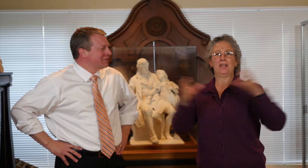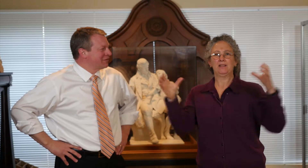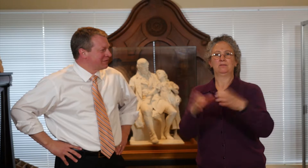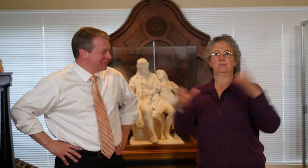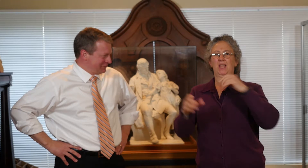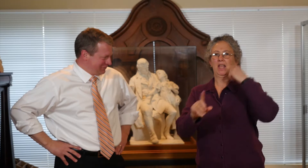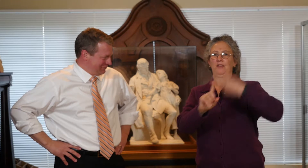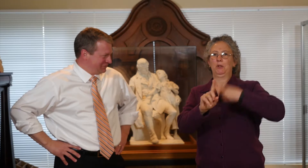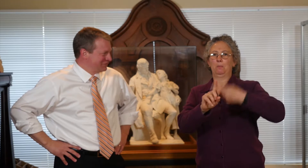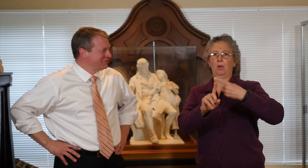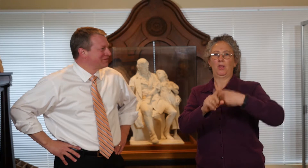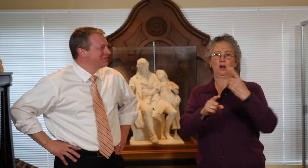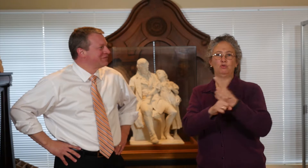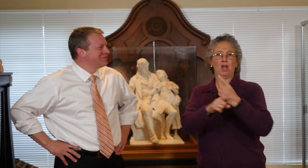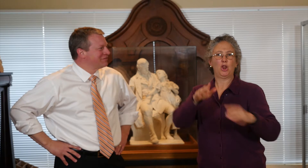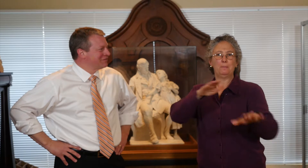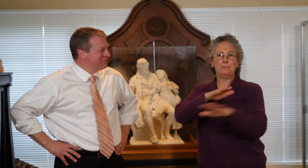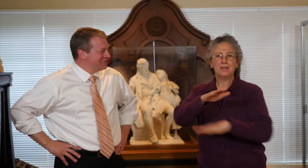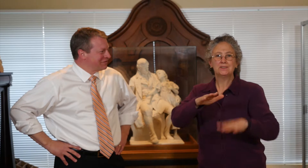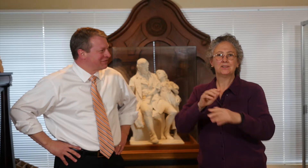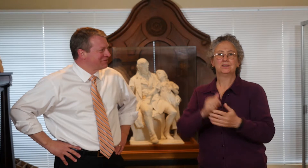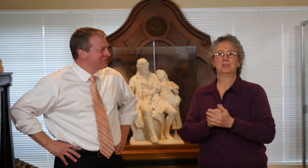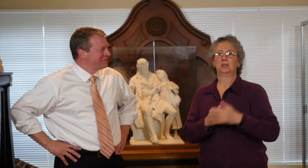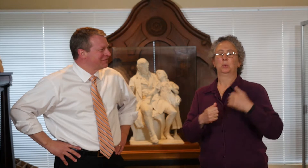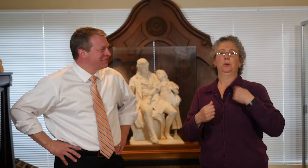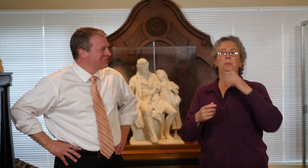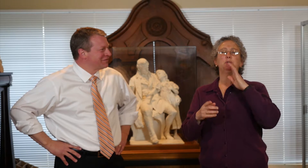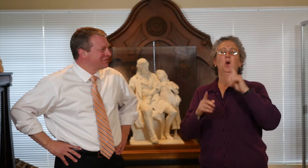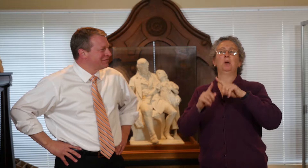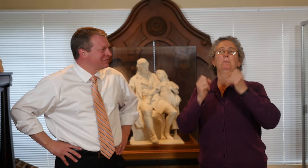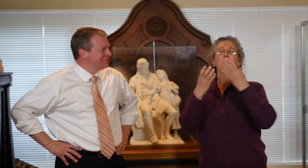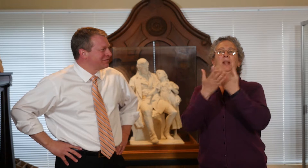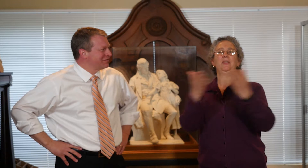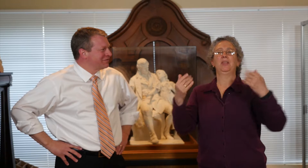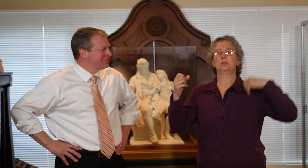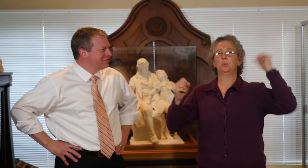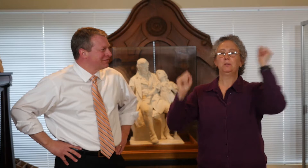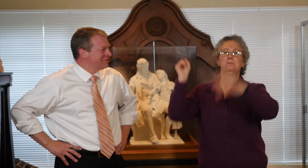As you know we've been getting together on a regular basis every month and been talking